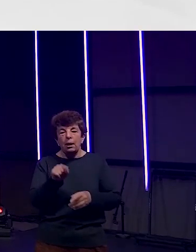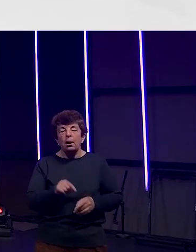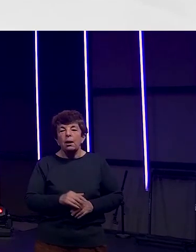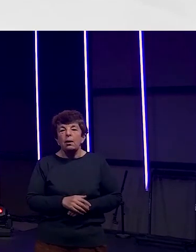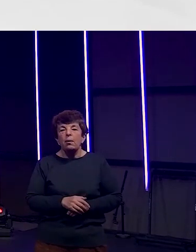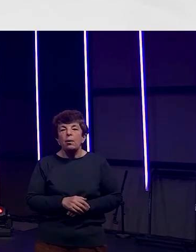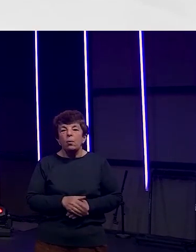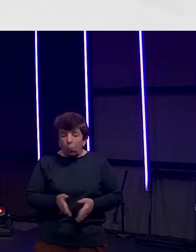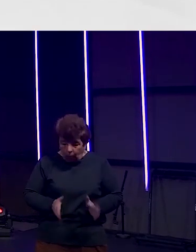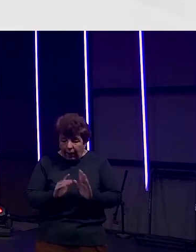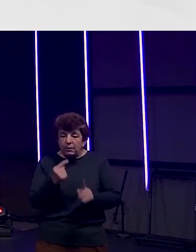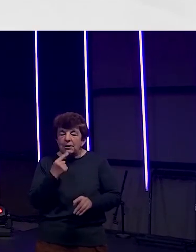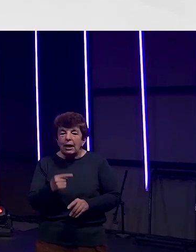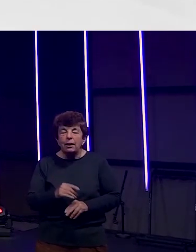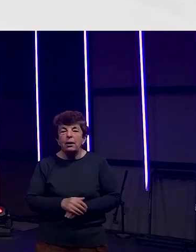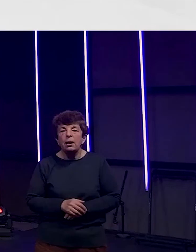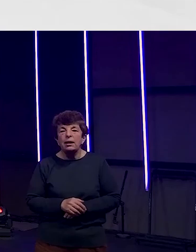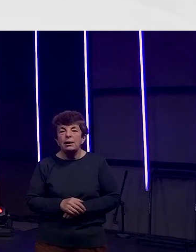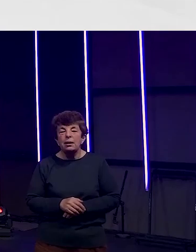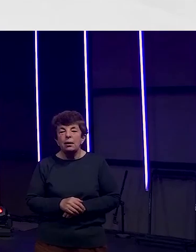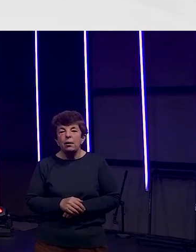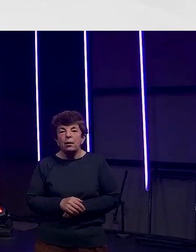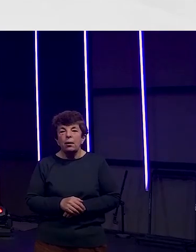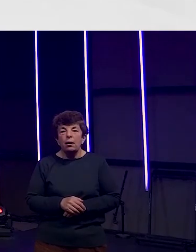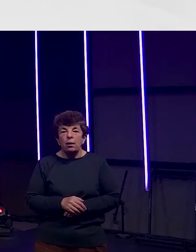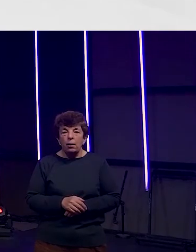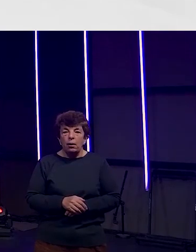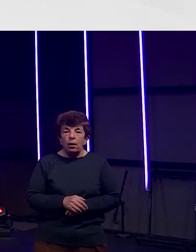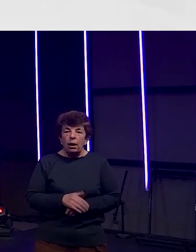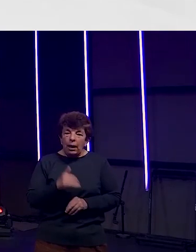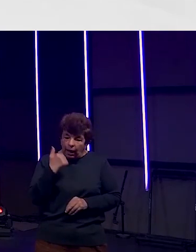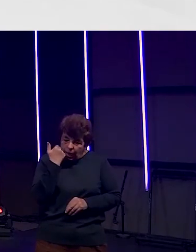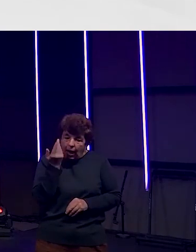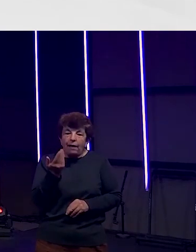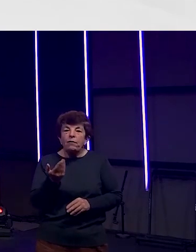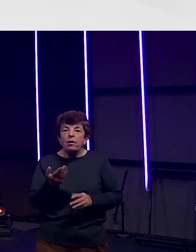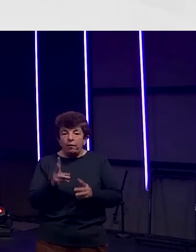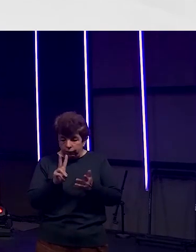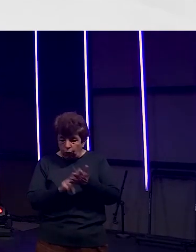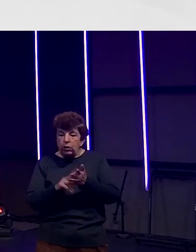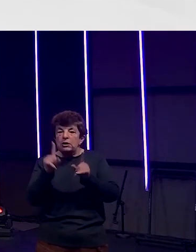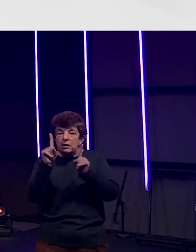the way that we would spell it in English and so every verse begins with